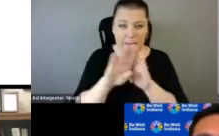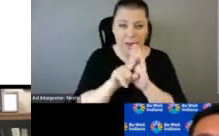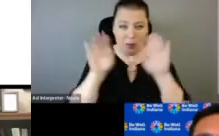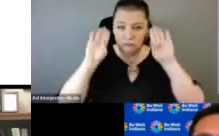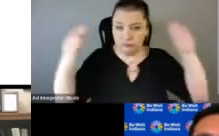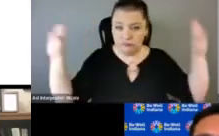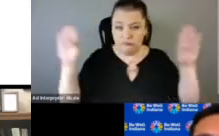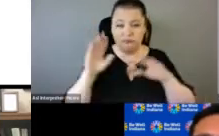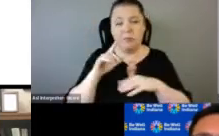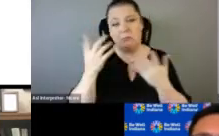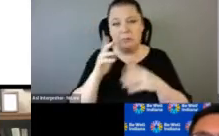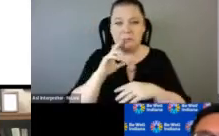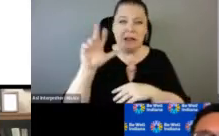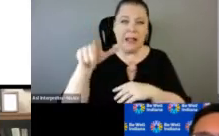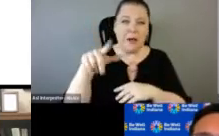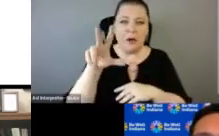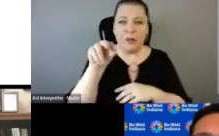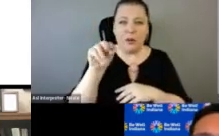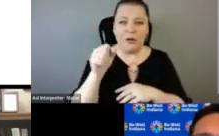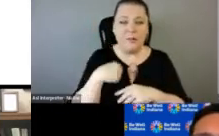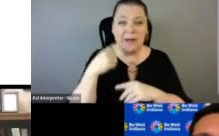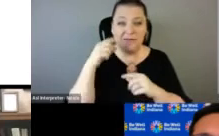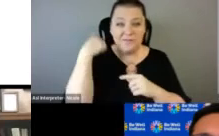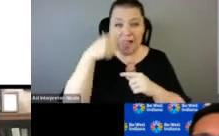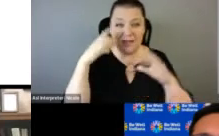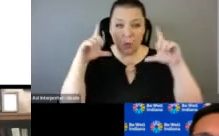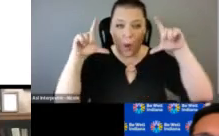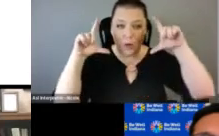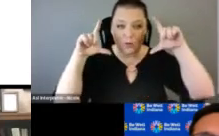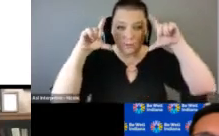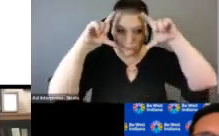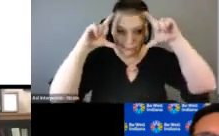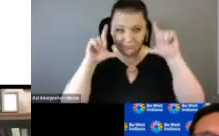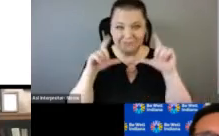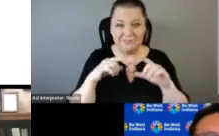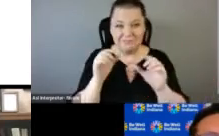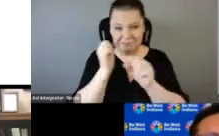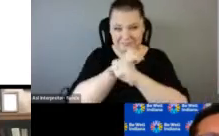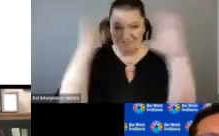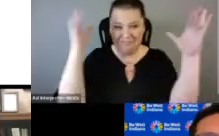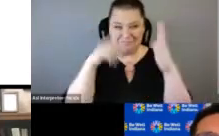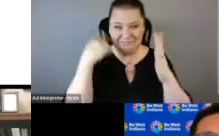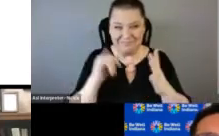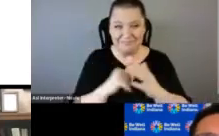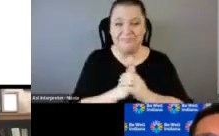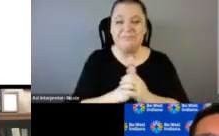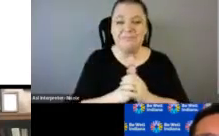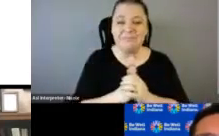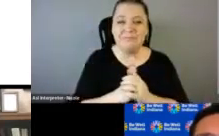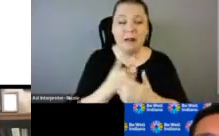30s, I have a very round face. So hopefully that will paint the picture. So I am I'm thrilled to